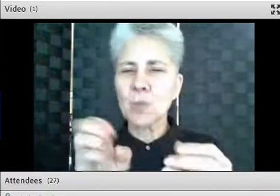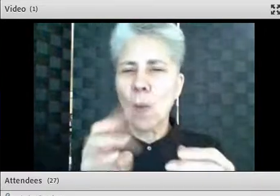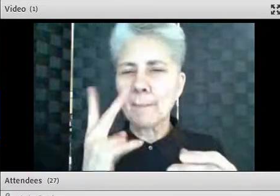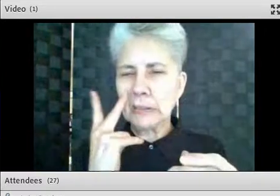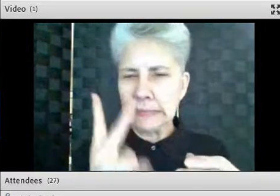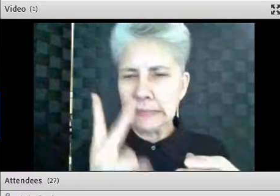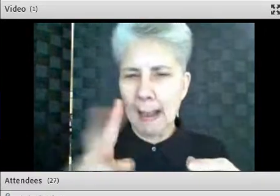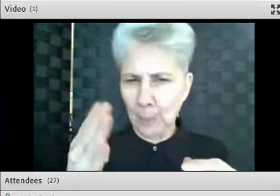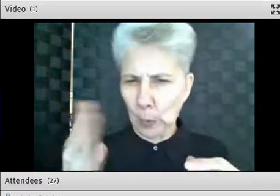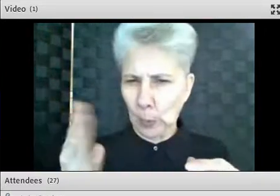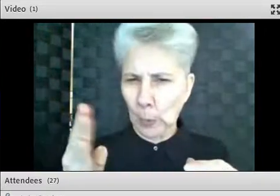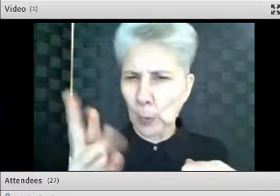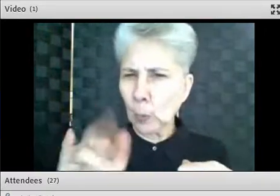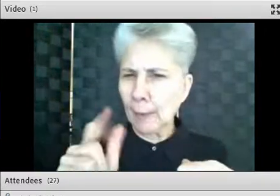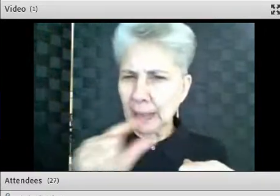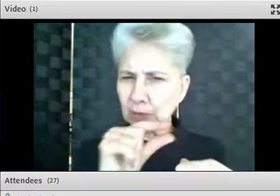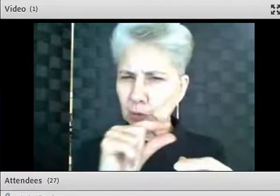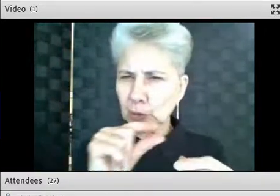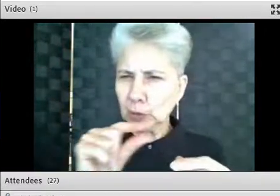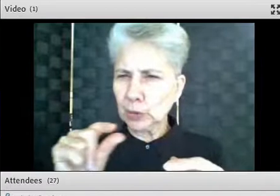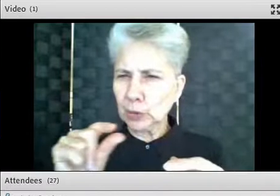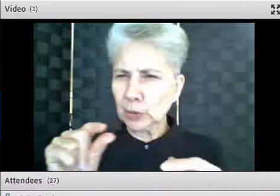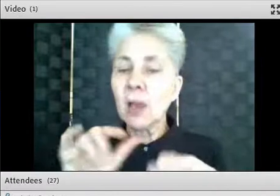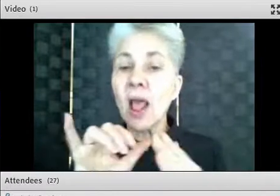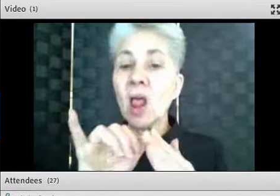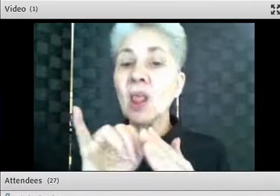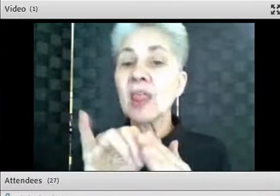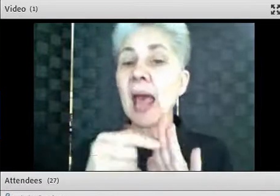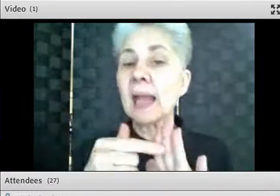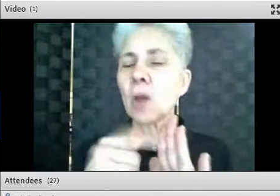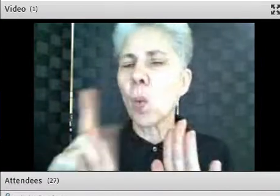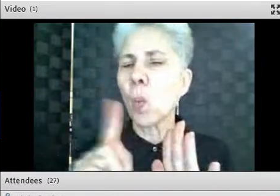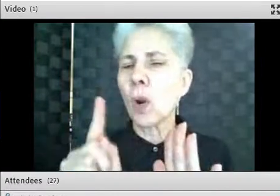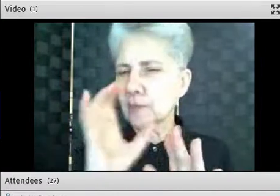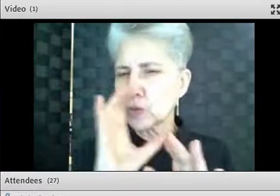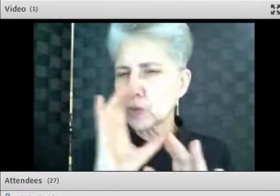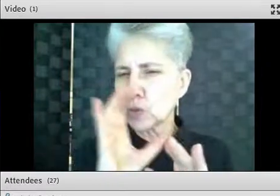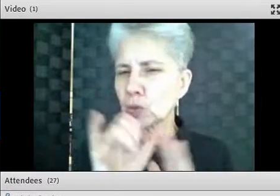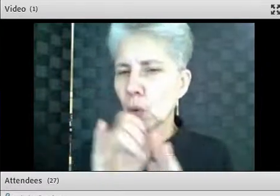you'll see this kind of blue ribbon that highlights kind of where you've searched, right,